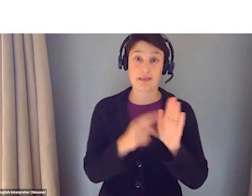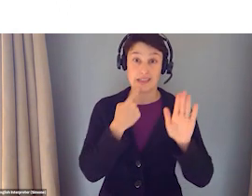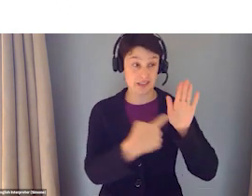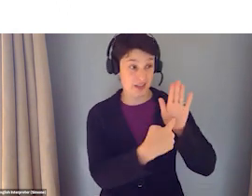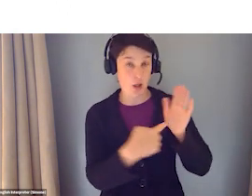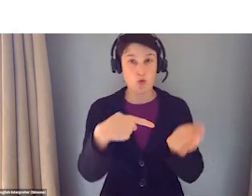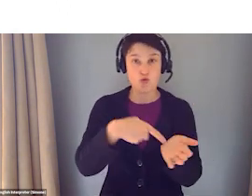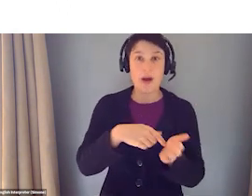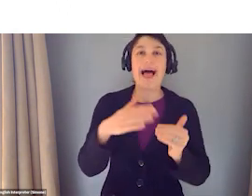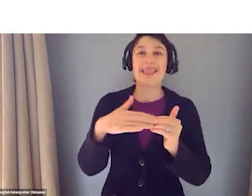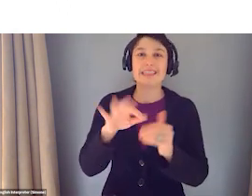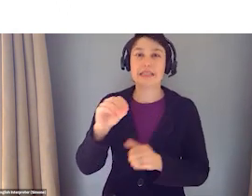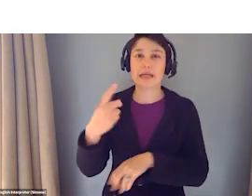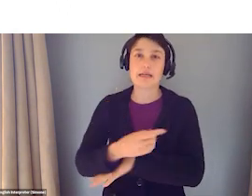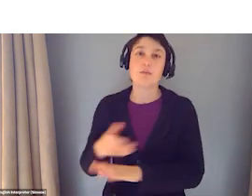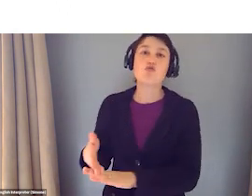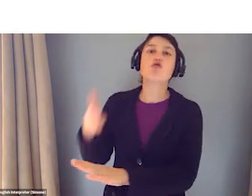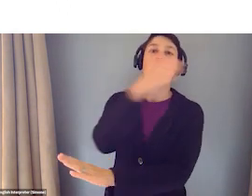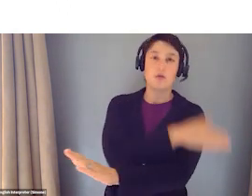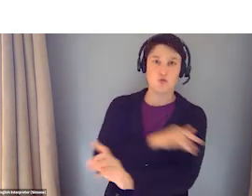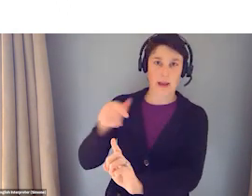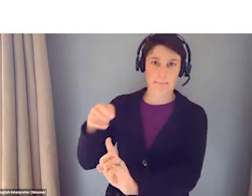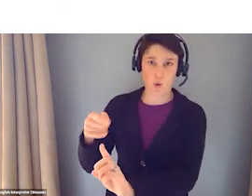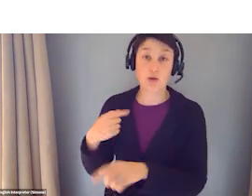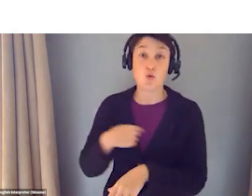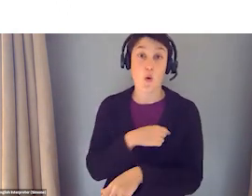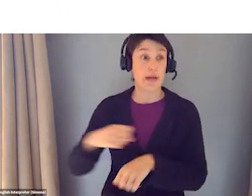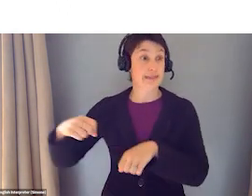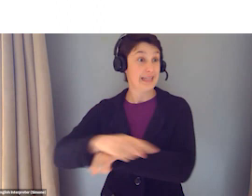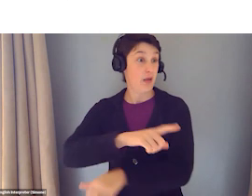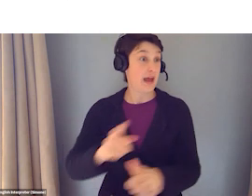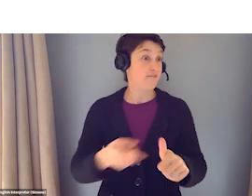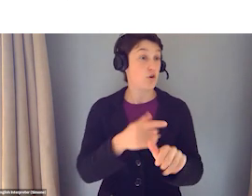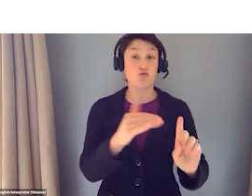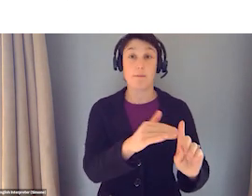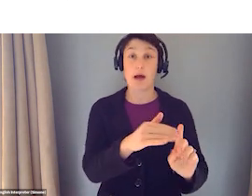so when we send out that first reminder notice 90 days prior to the end of the budget period,